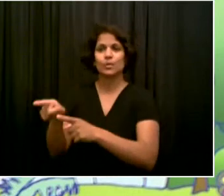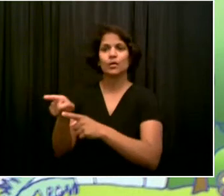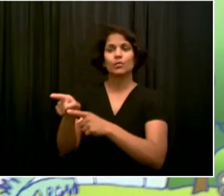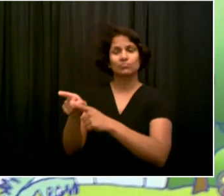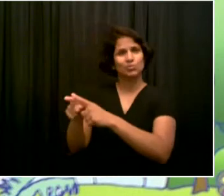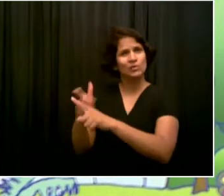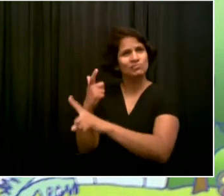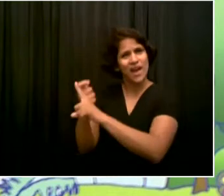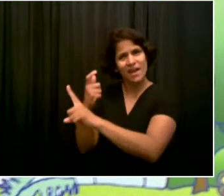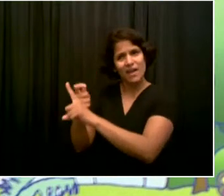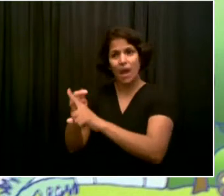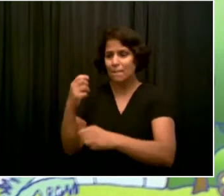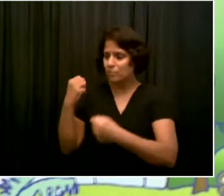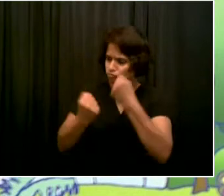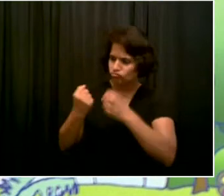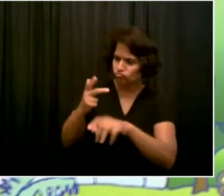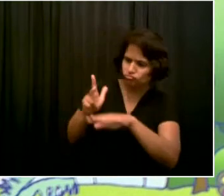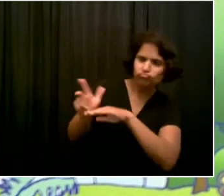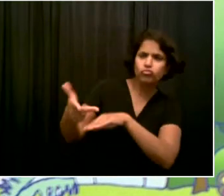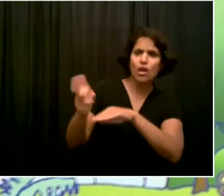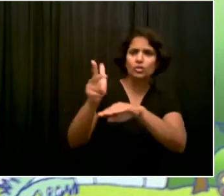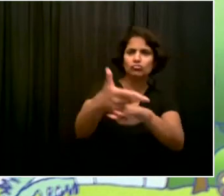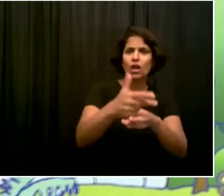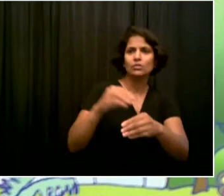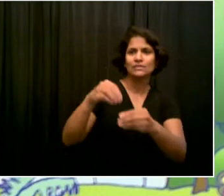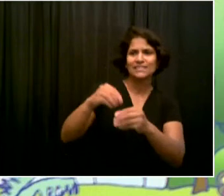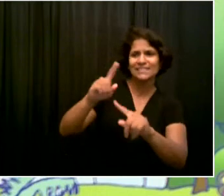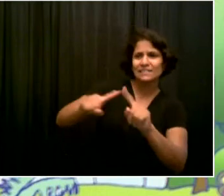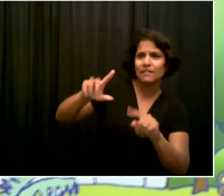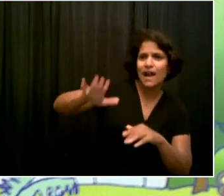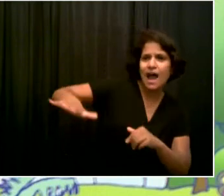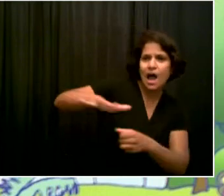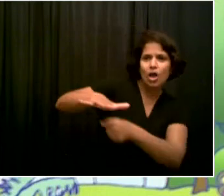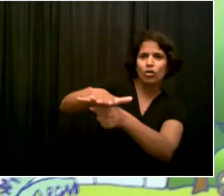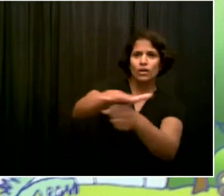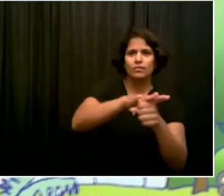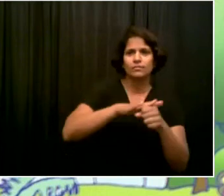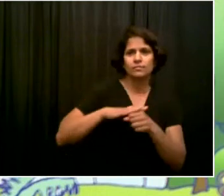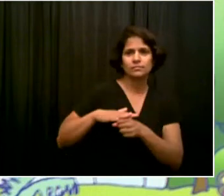DRIVING MOBILE UNITS TO GET THEM VACNCIAT, ED DYOO U HAVE ANY STATISTICS THAT SHOW HOW SUCCESSFUL THAT